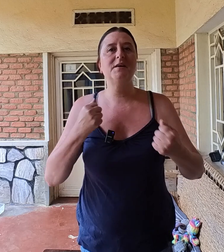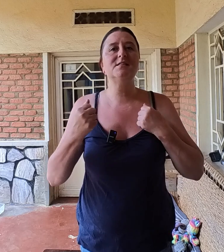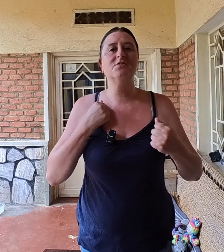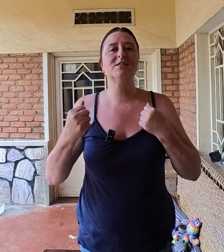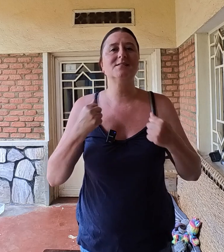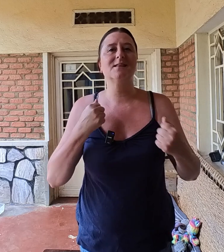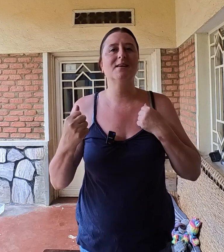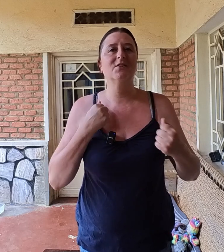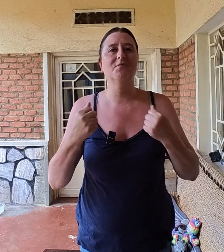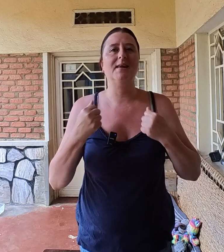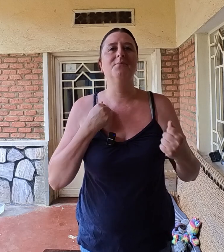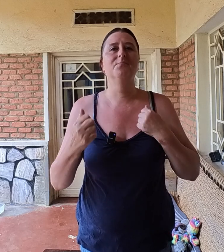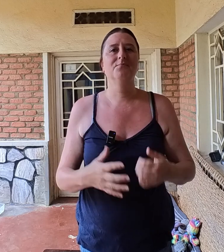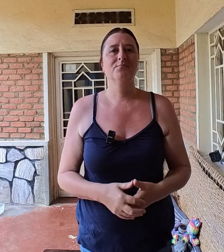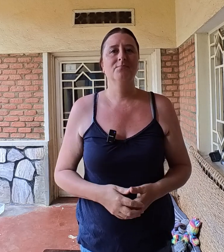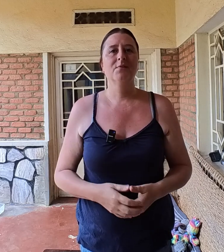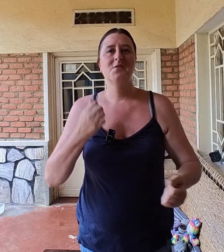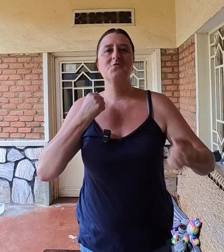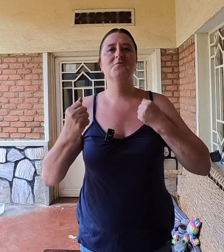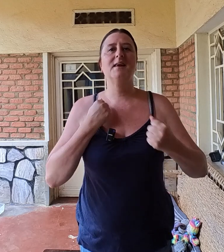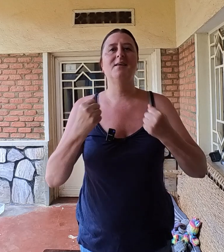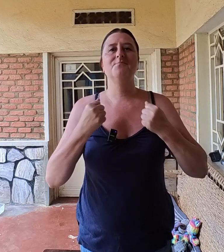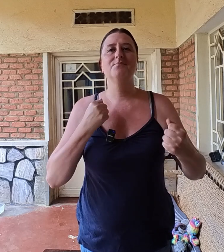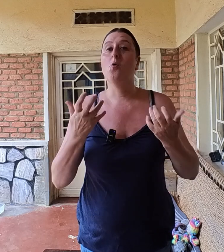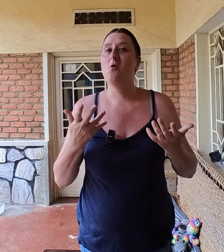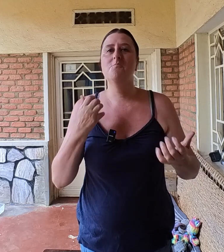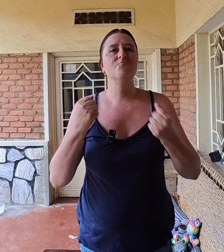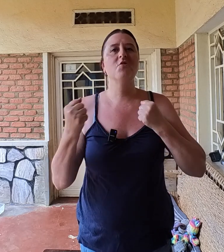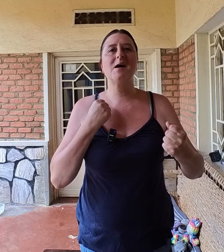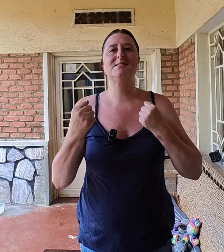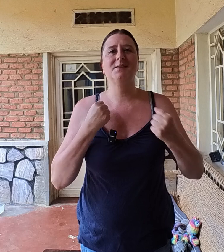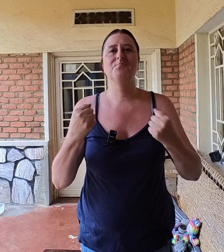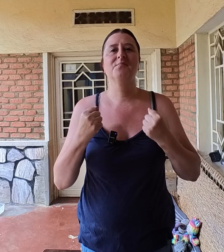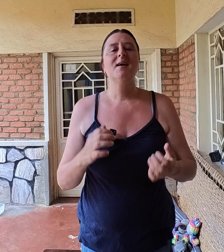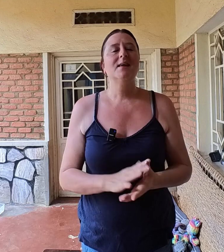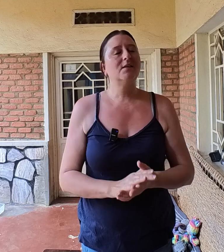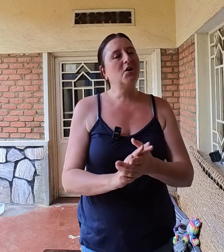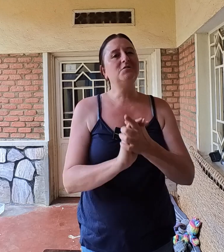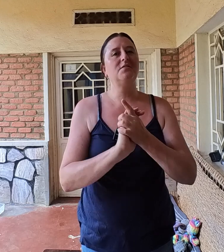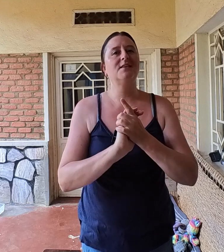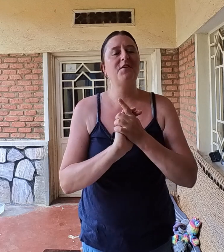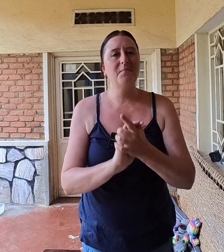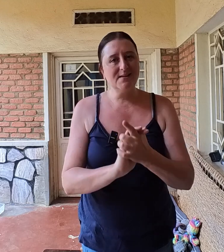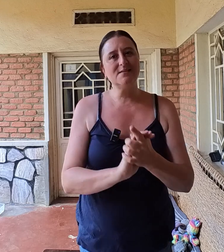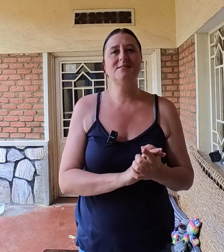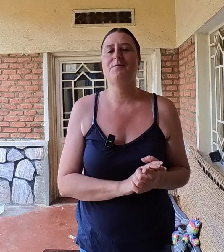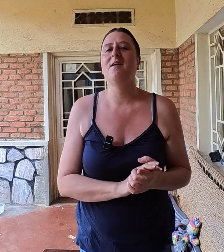is beating your chest like a gorilla. Gorilla or Rwanda. Now, I told you that if you made it this